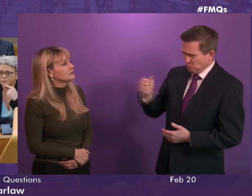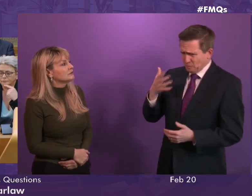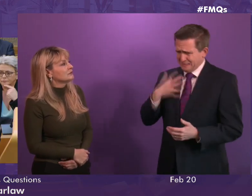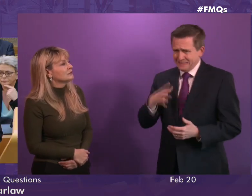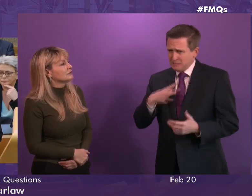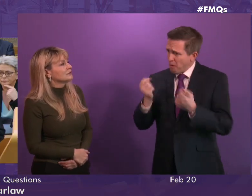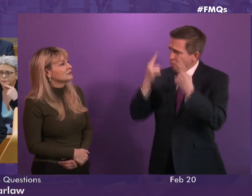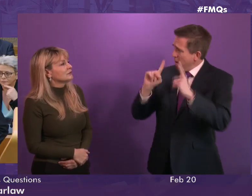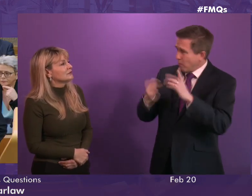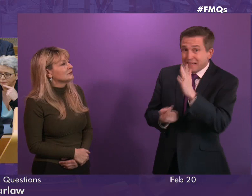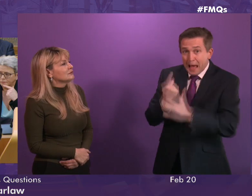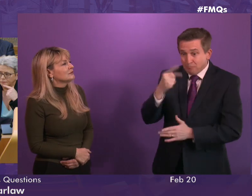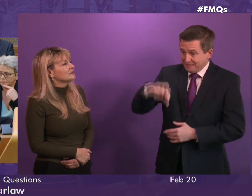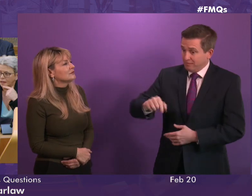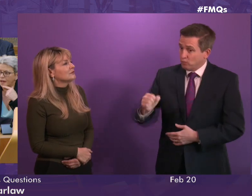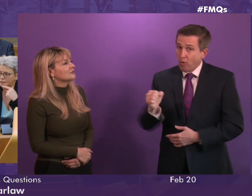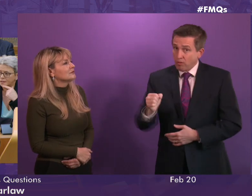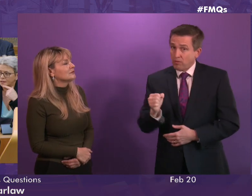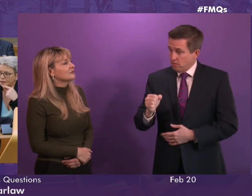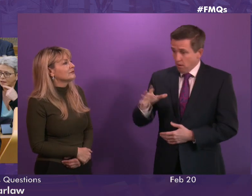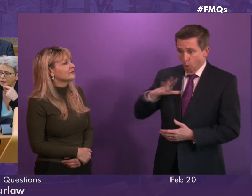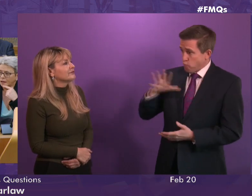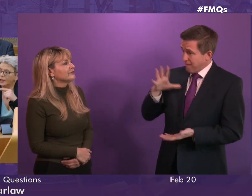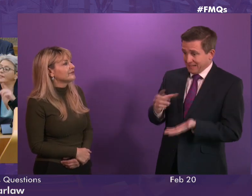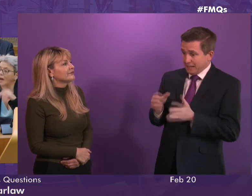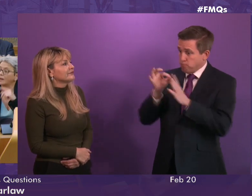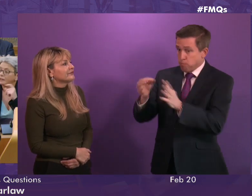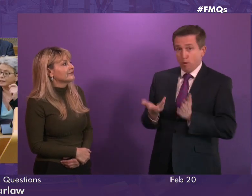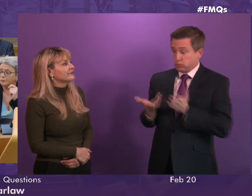with her Government. We have come forward with credible proposals that have been communicated